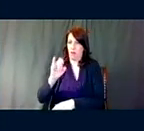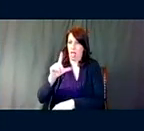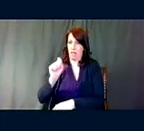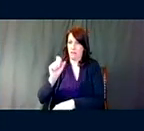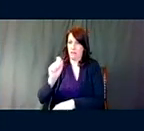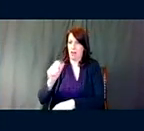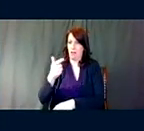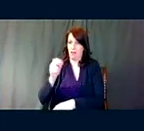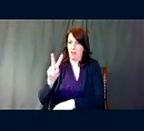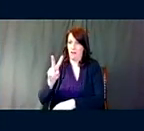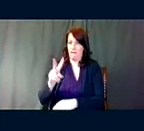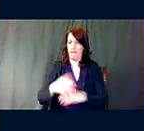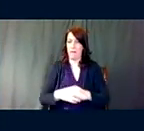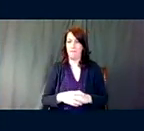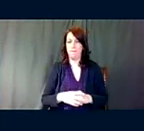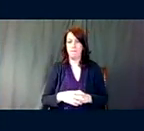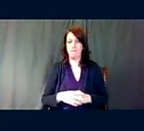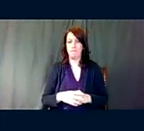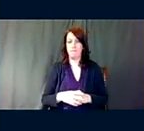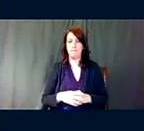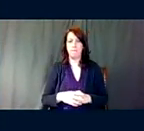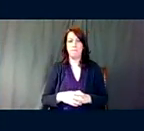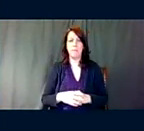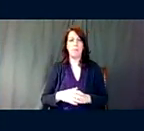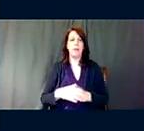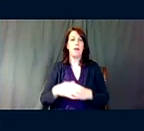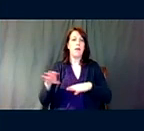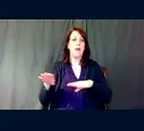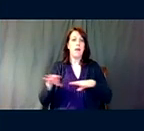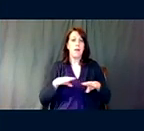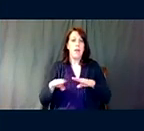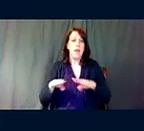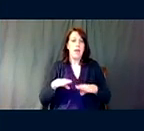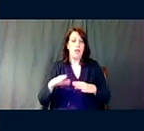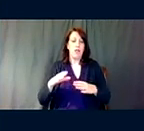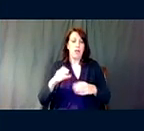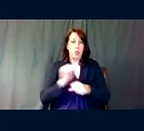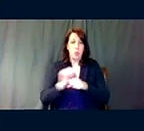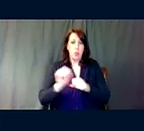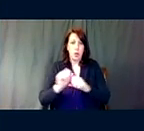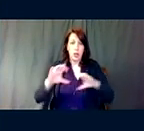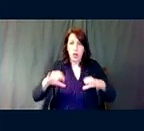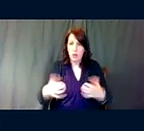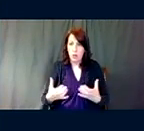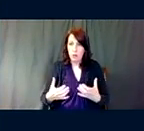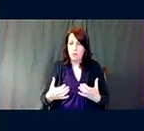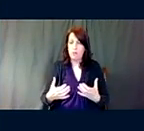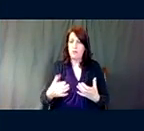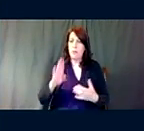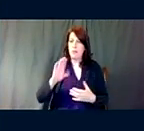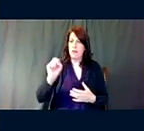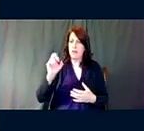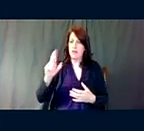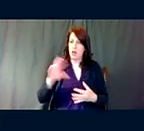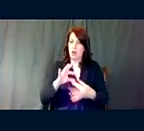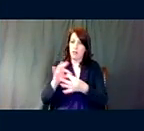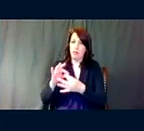DO RESULTS REPORTING IN THE clinicaltrials.gov PLATFORM. OUR BEHAVIORAL ONTOLOGY DEVELOPMENT WORKING GROUP,